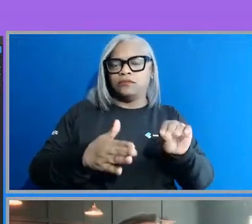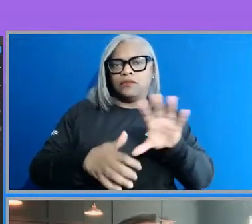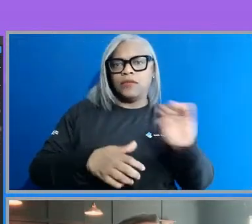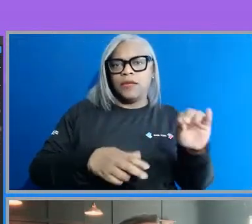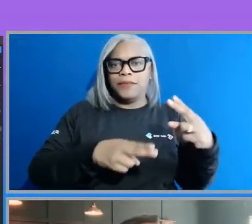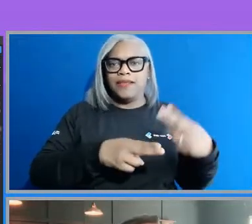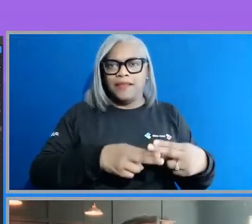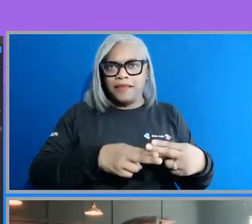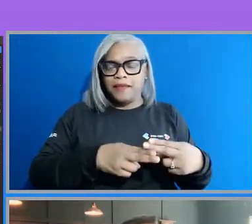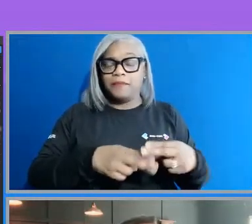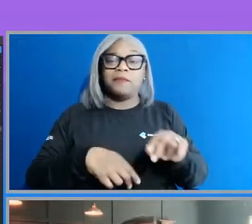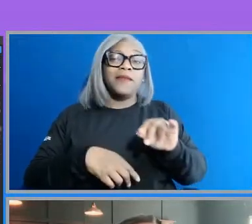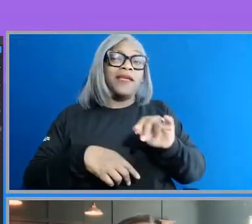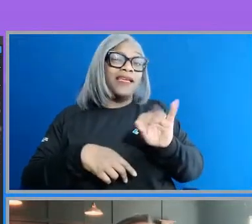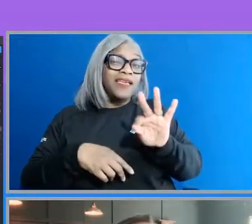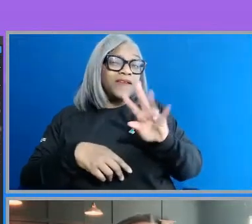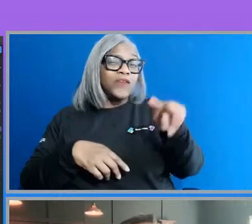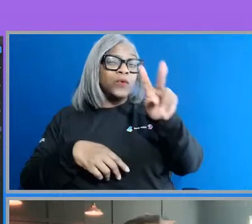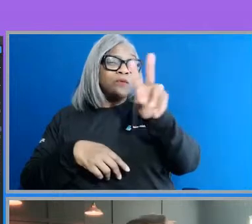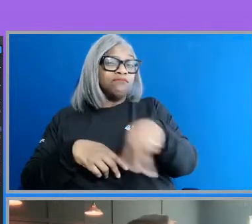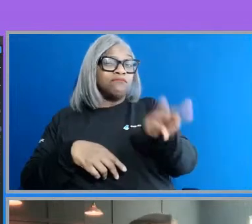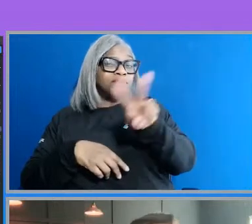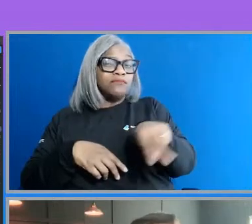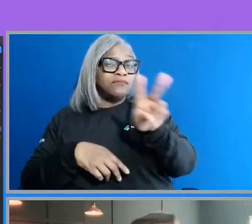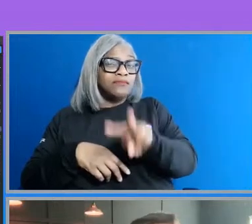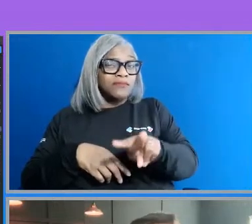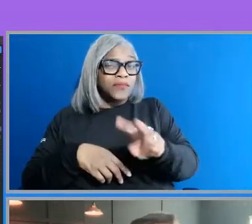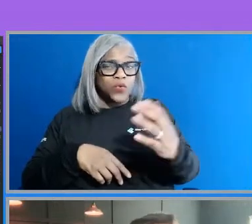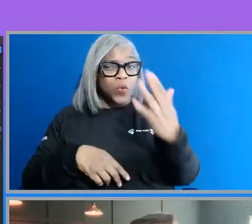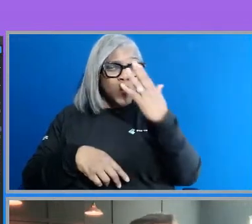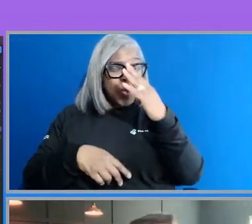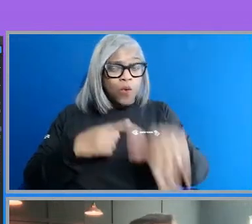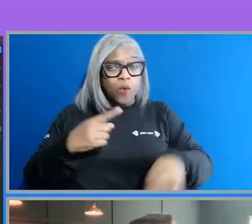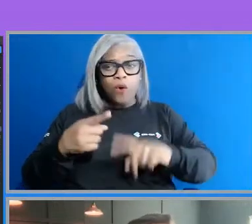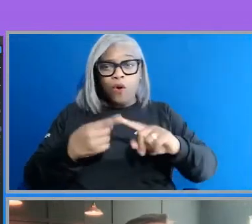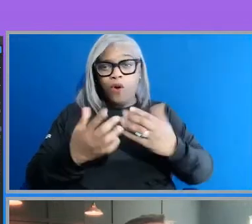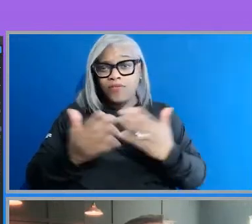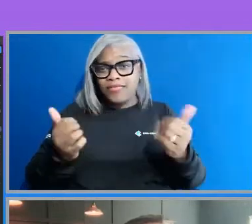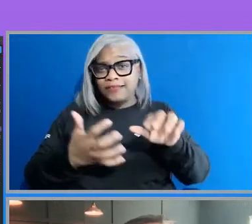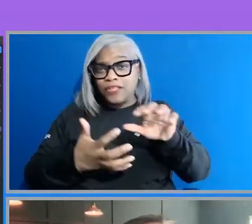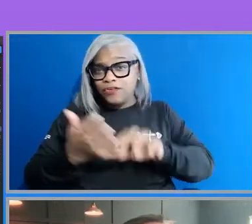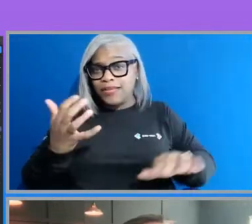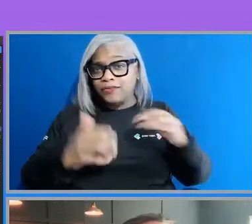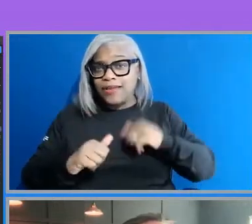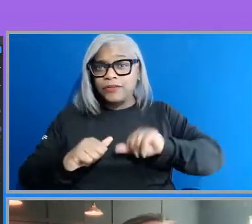confidently tell me all the interactive elements on this